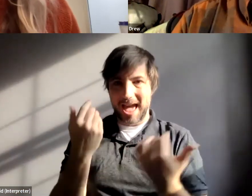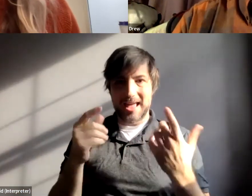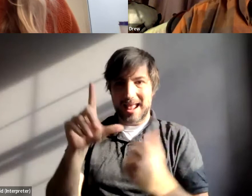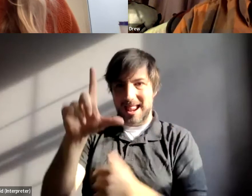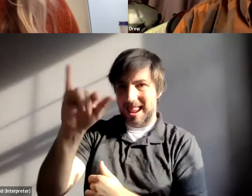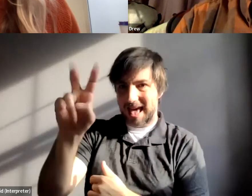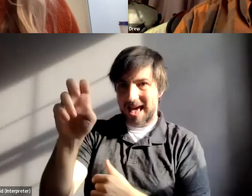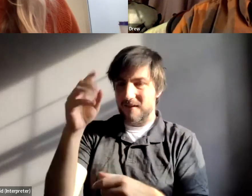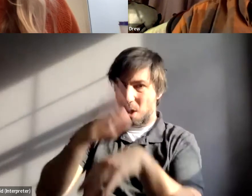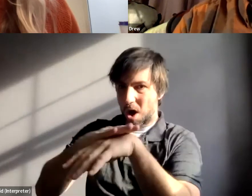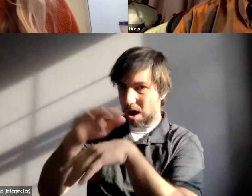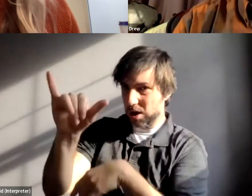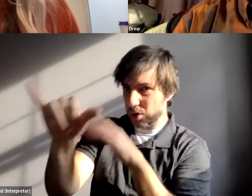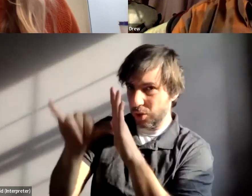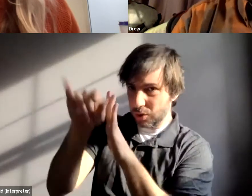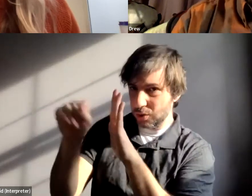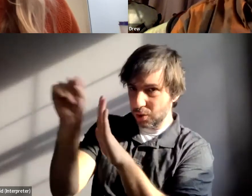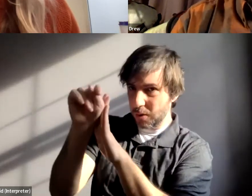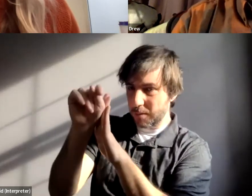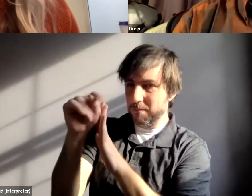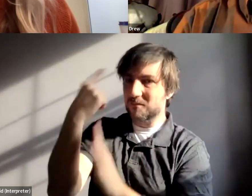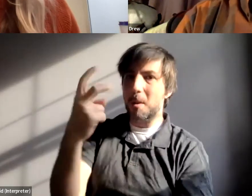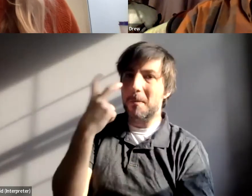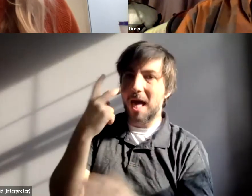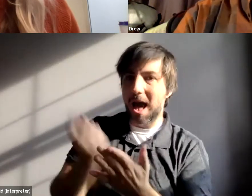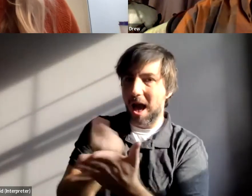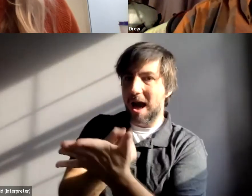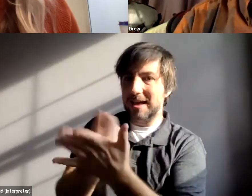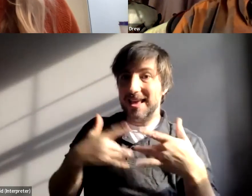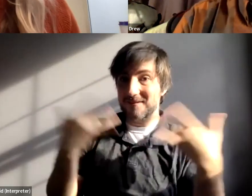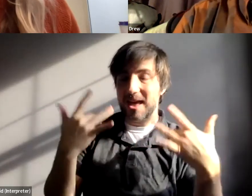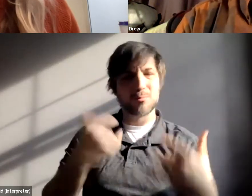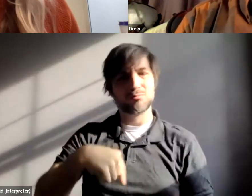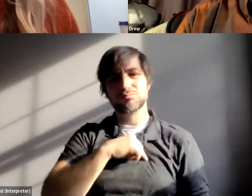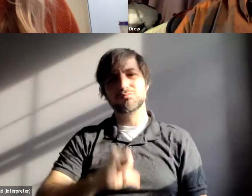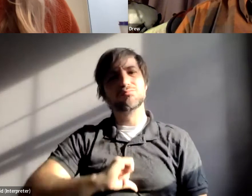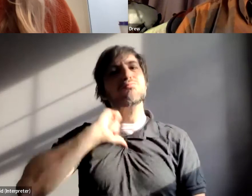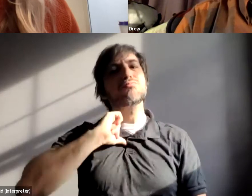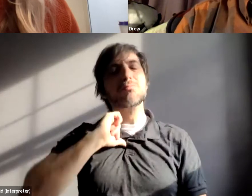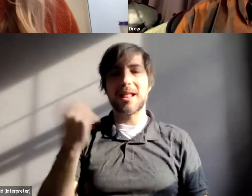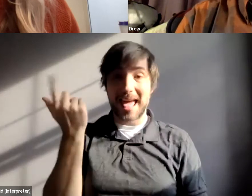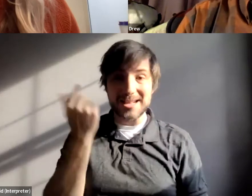American blind hockey event. Last year was our first year. We have the second one coming up